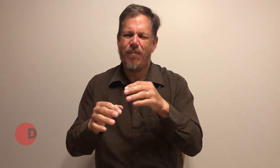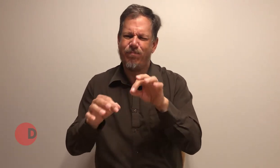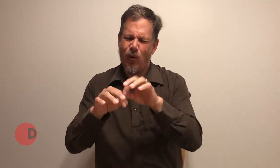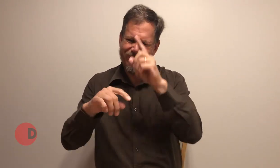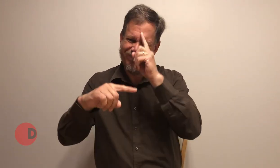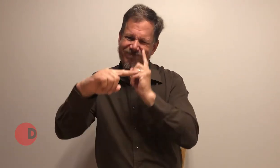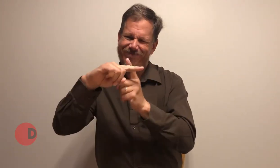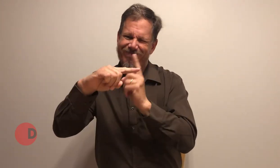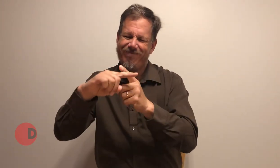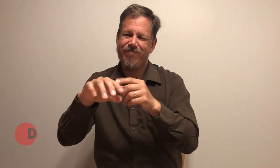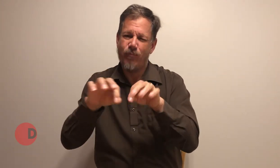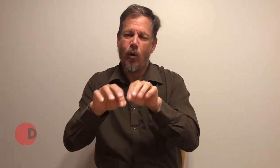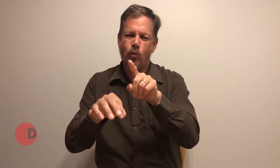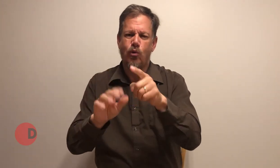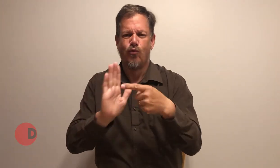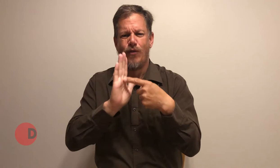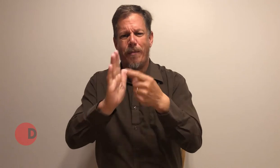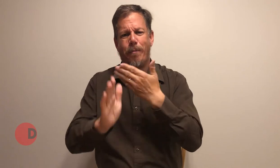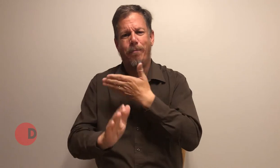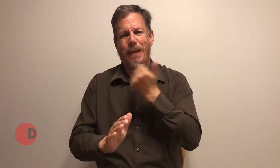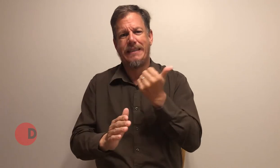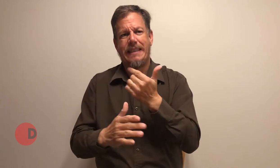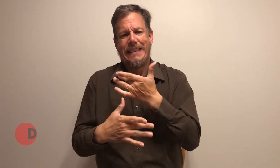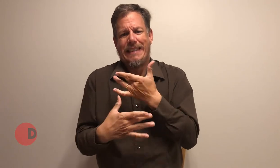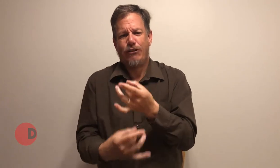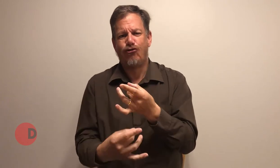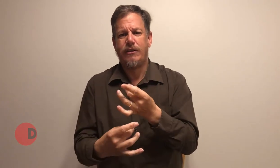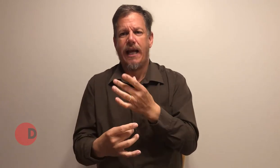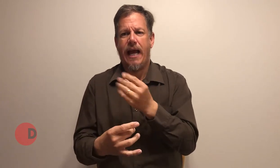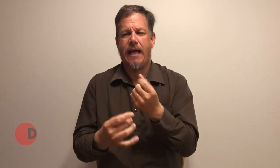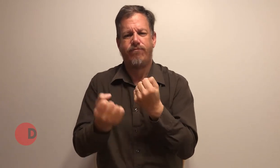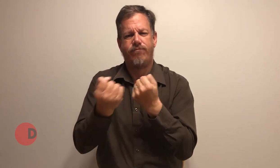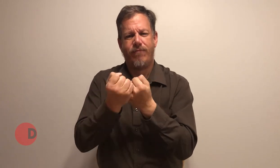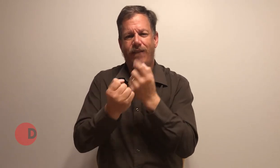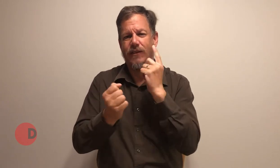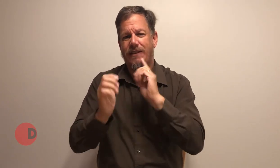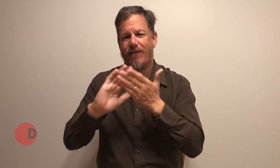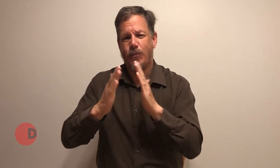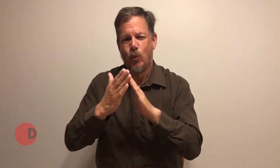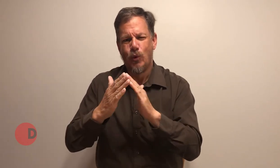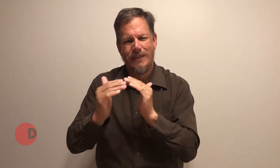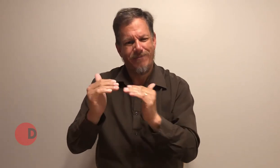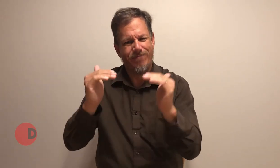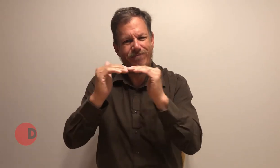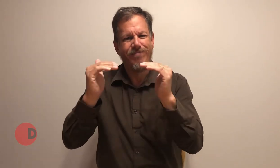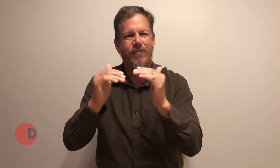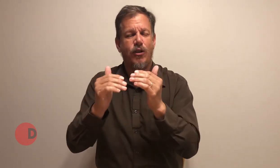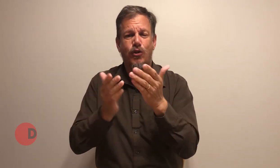but it's important to be optimistic, represent and support the Deaf community to achieve equality,